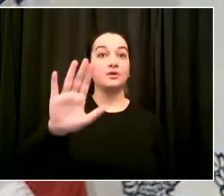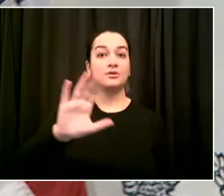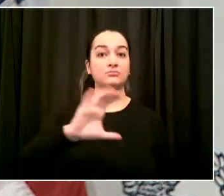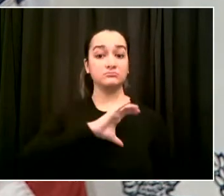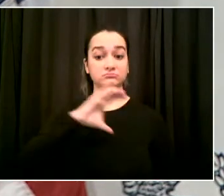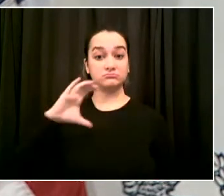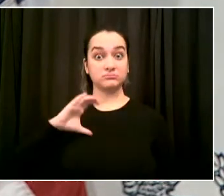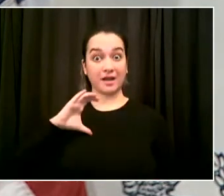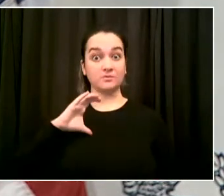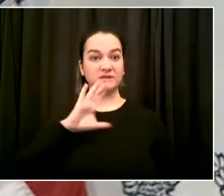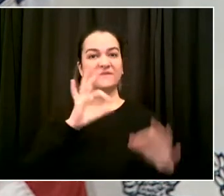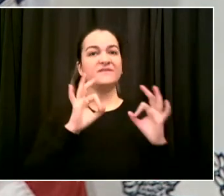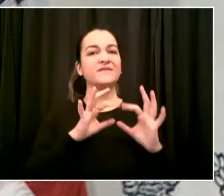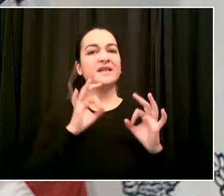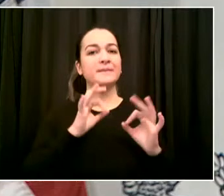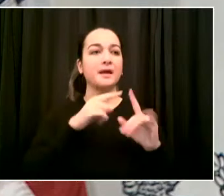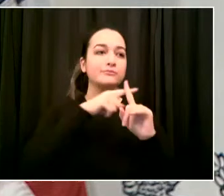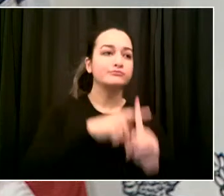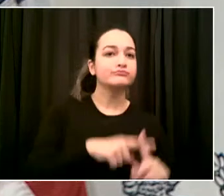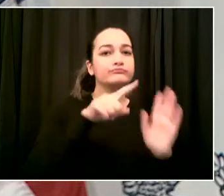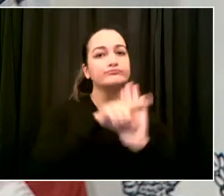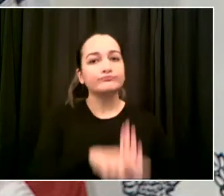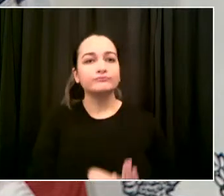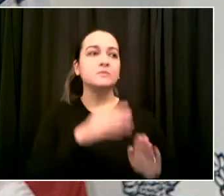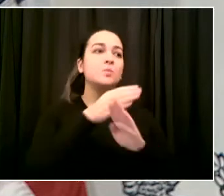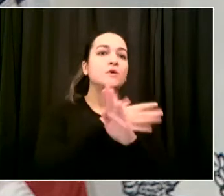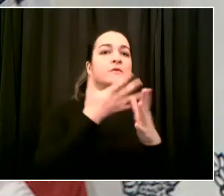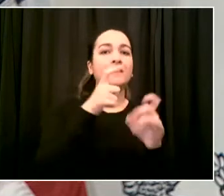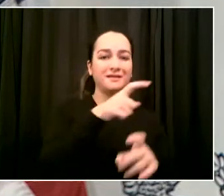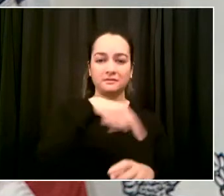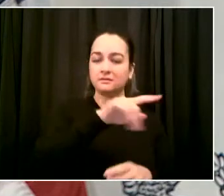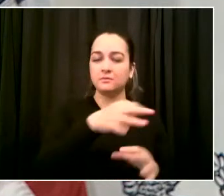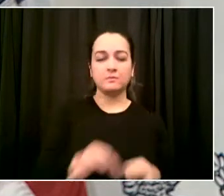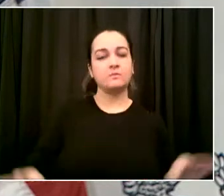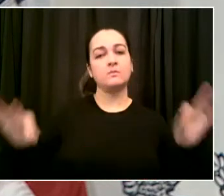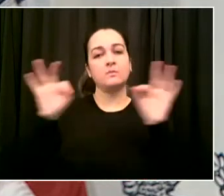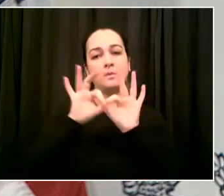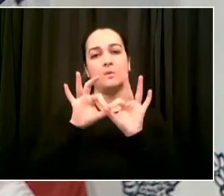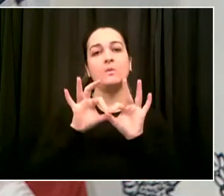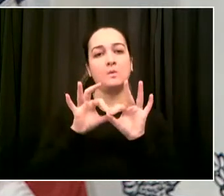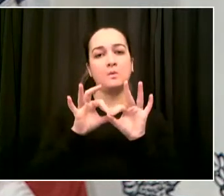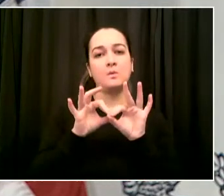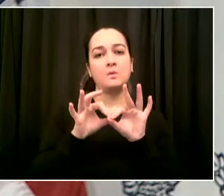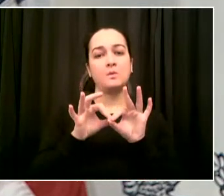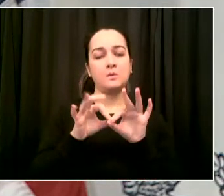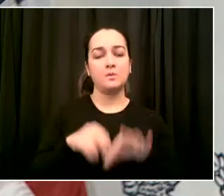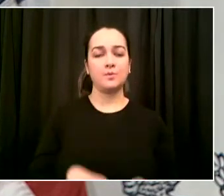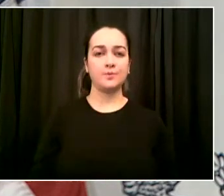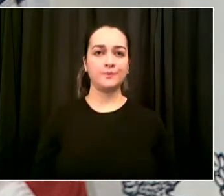REALLY GETS WHAT THE COMMUNITY IS SAYYG.IN GO AHEAD, , LIJUA.A